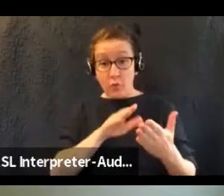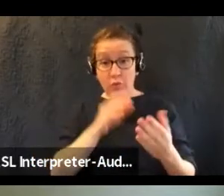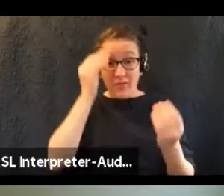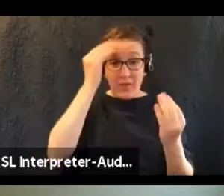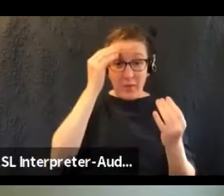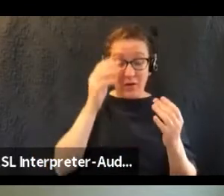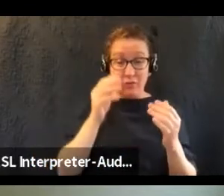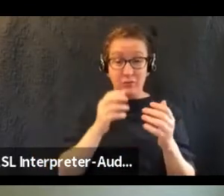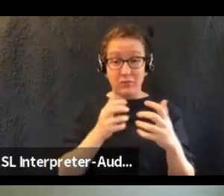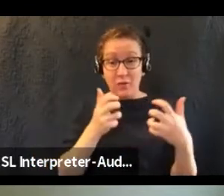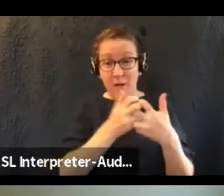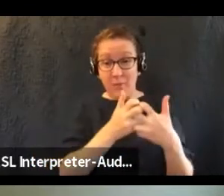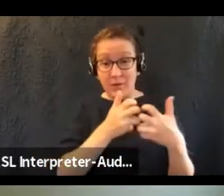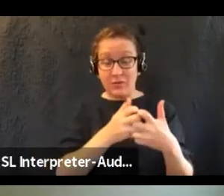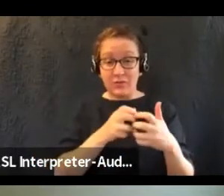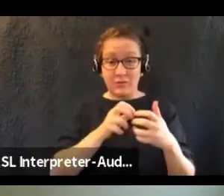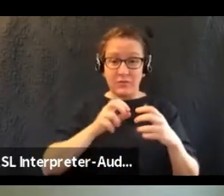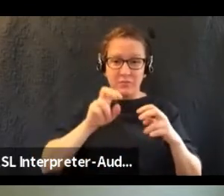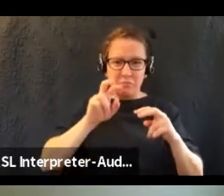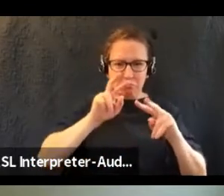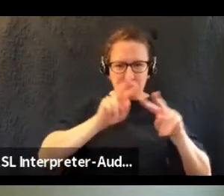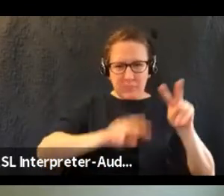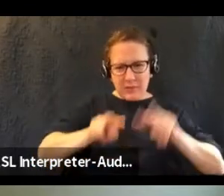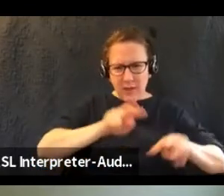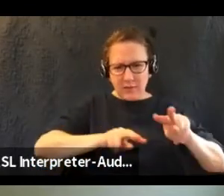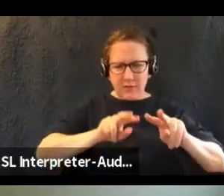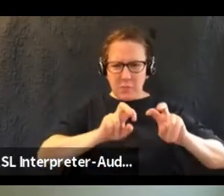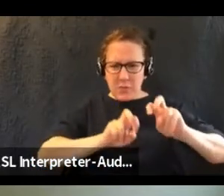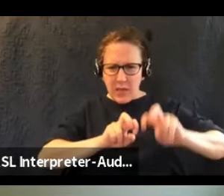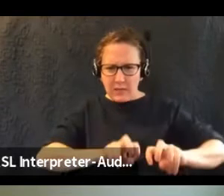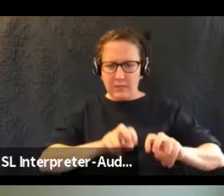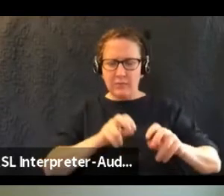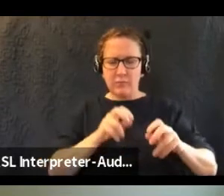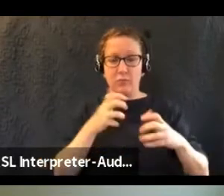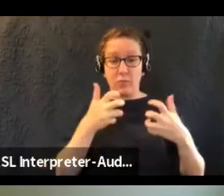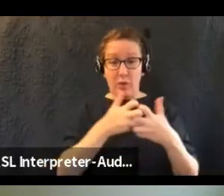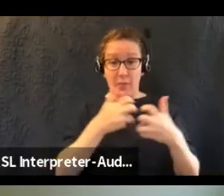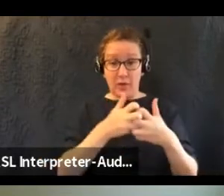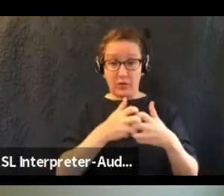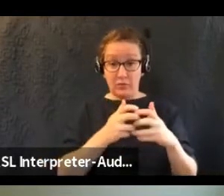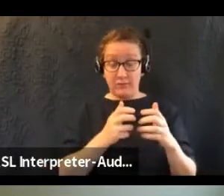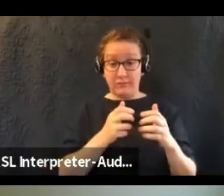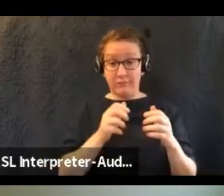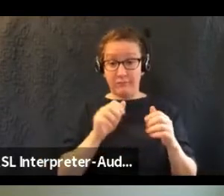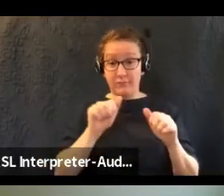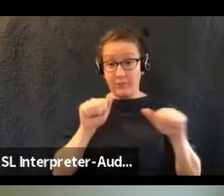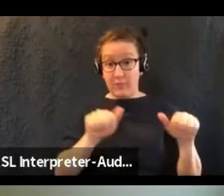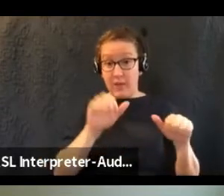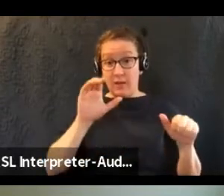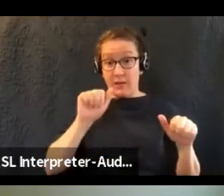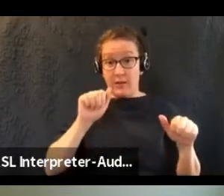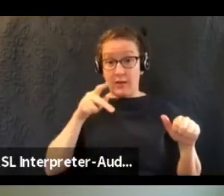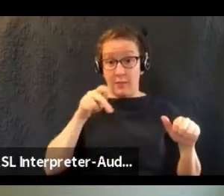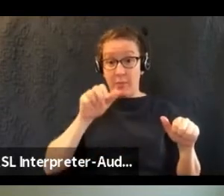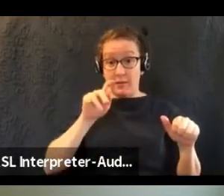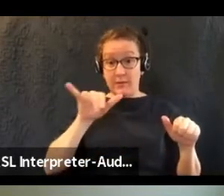accommodation capacity, David has discussed this a little bit, the social justice and